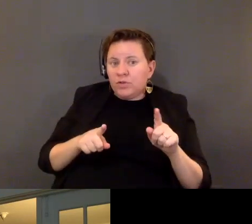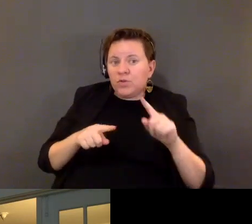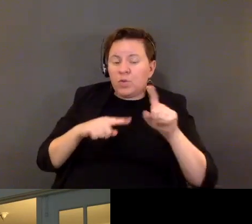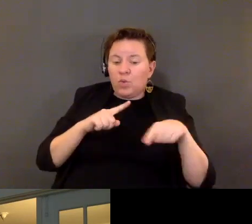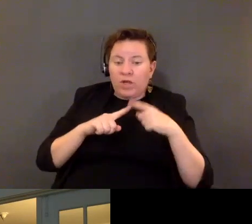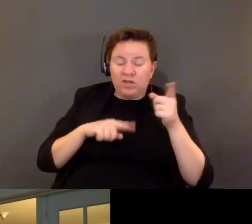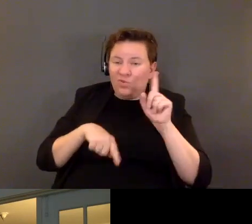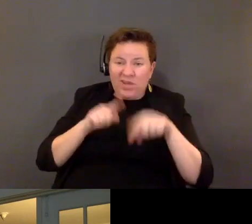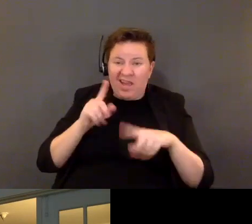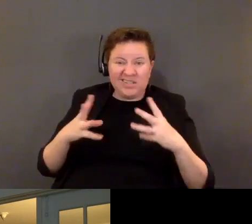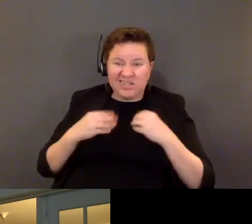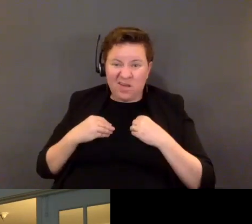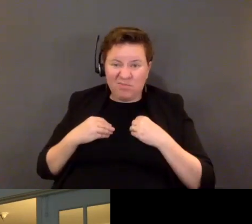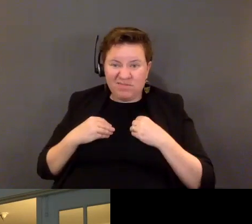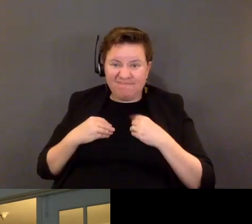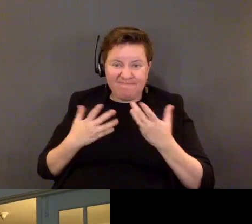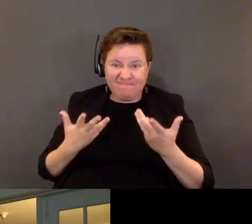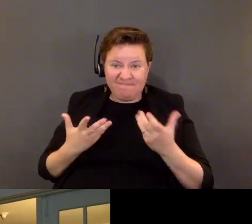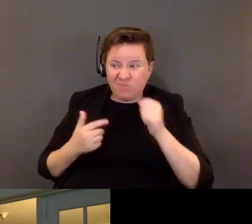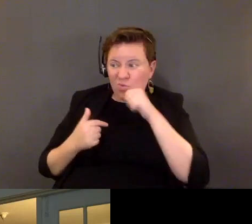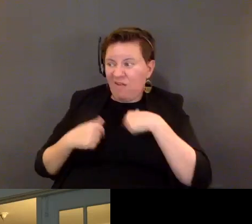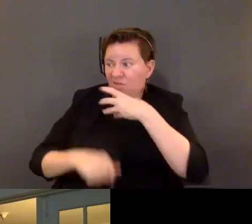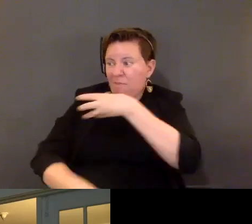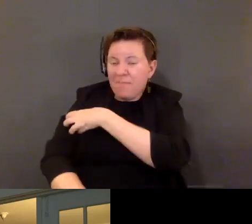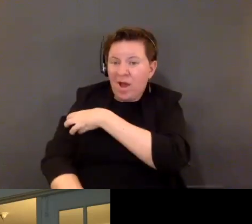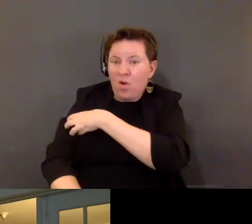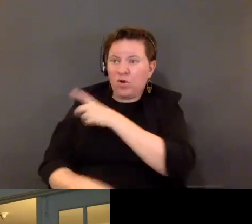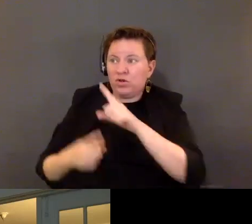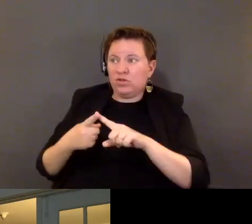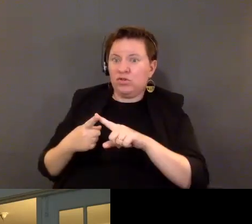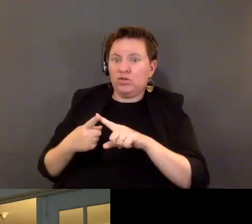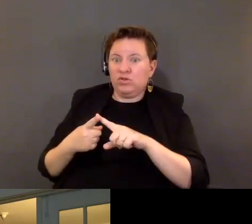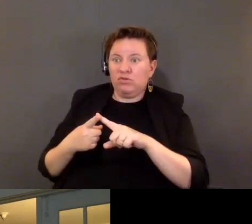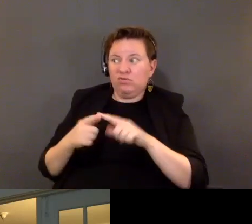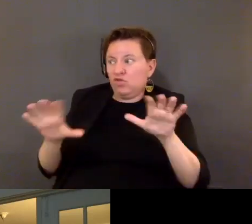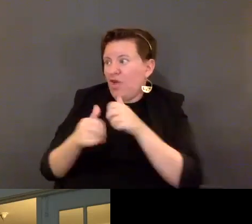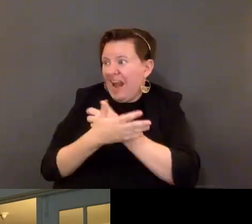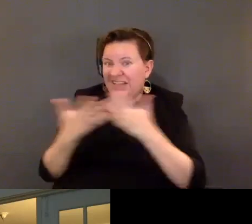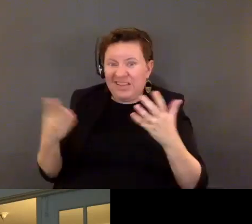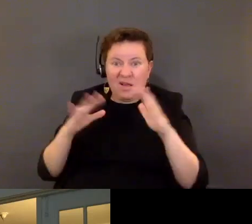accept it and you don't have the power to do a damn thing about it but you can't rest in that